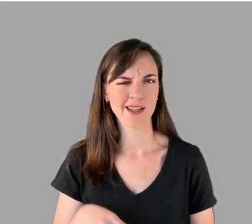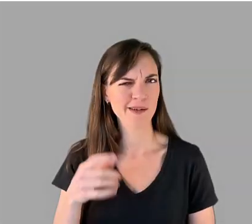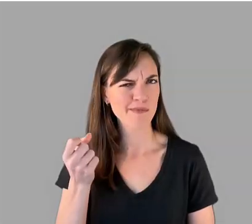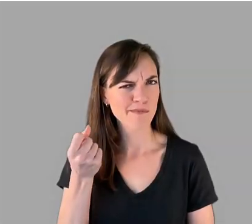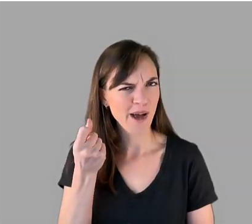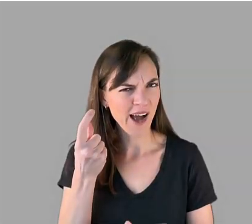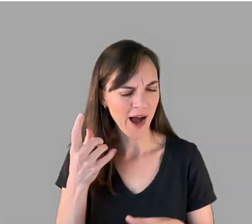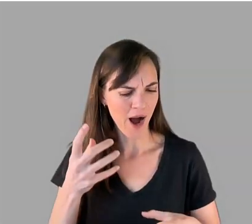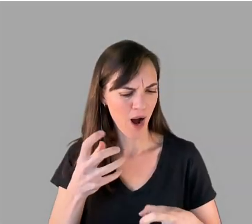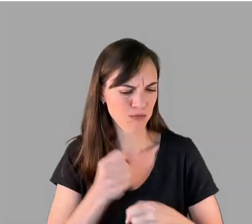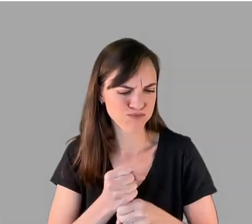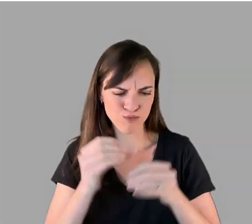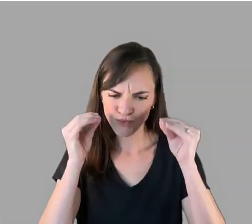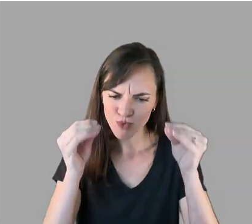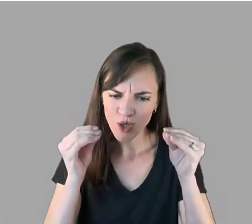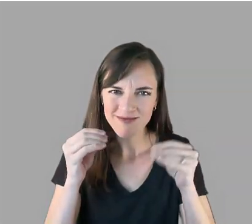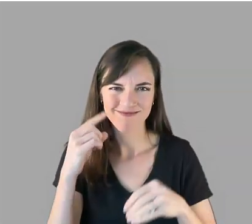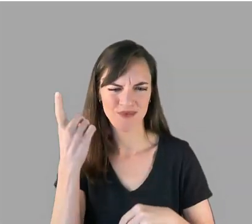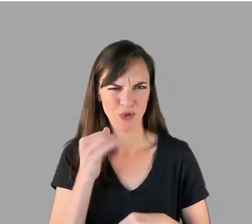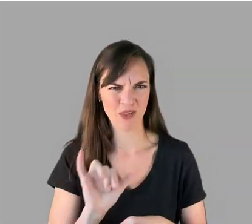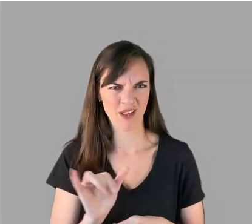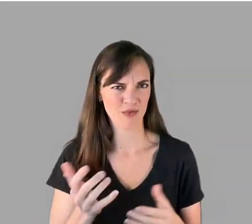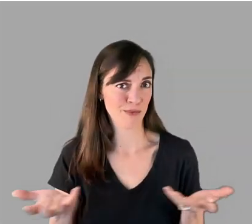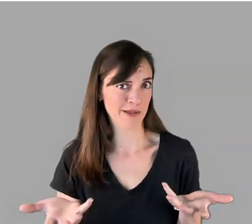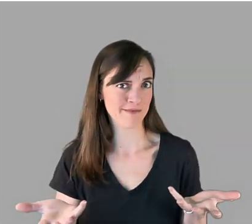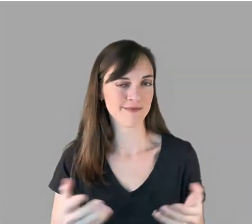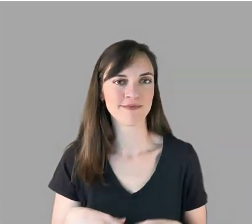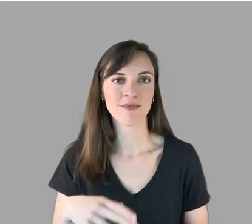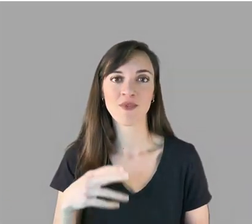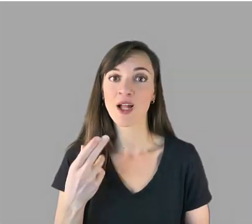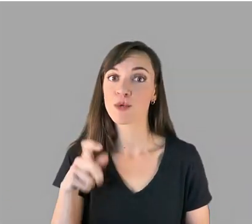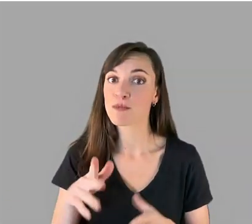But what does providing intensive instruction look like? The HLPs